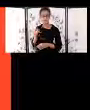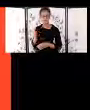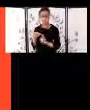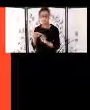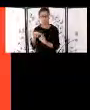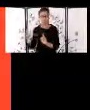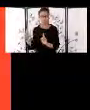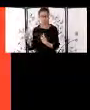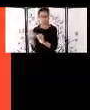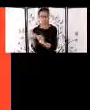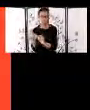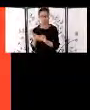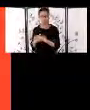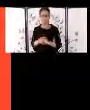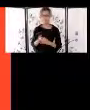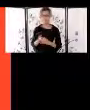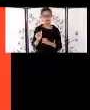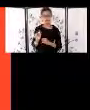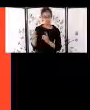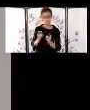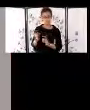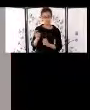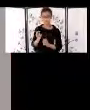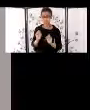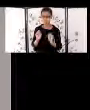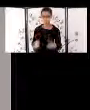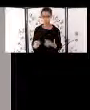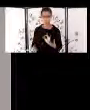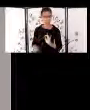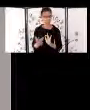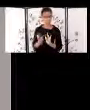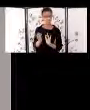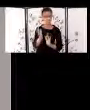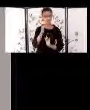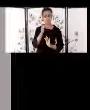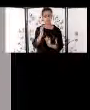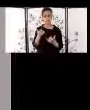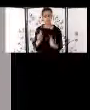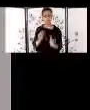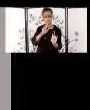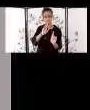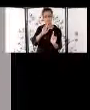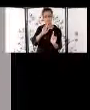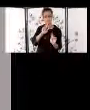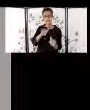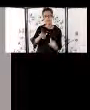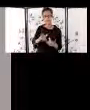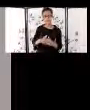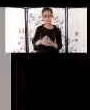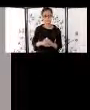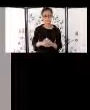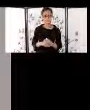we will do our best to respond. Here is the contact info for this program